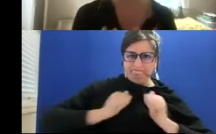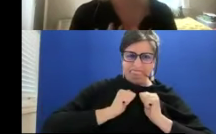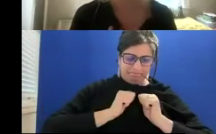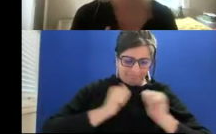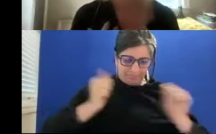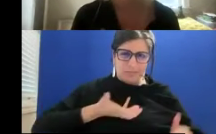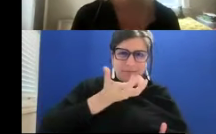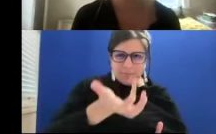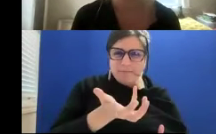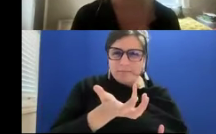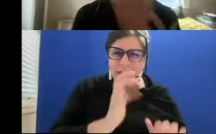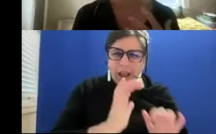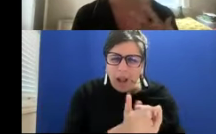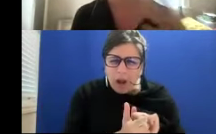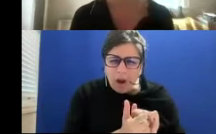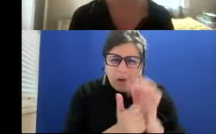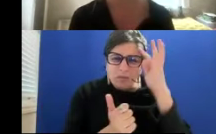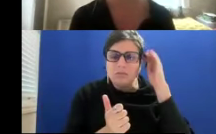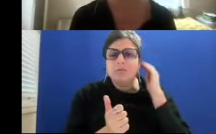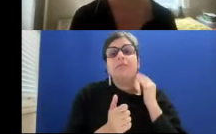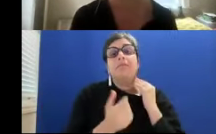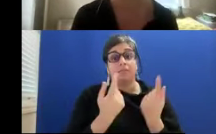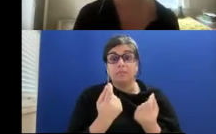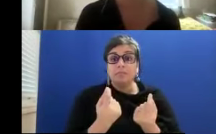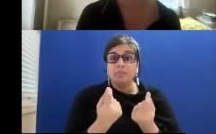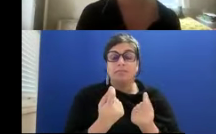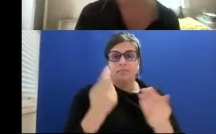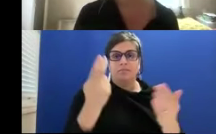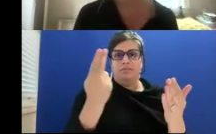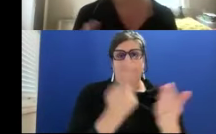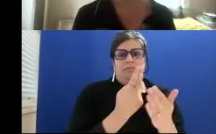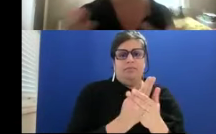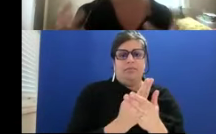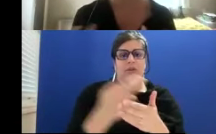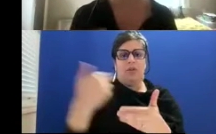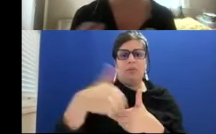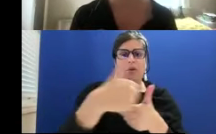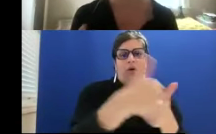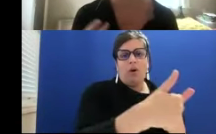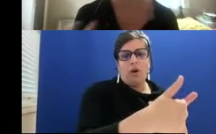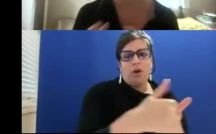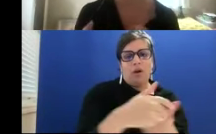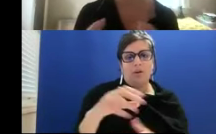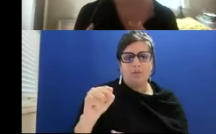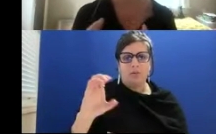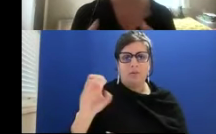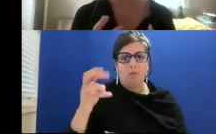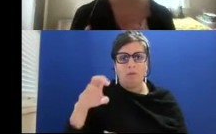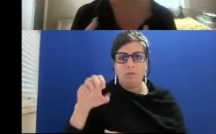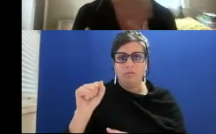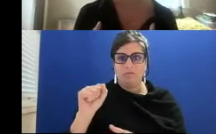me, what I do is I utilize participatory scores to be the Nexus of our engagement.